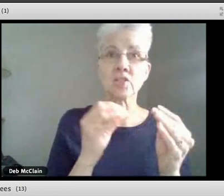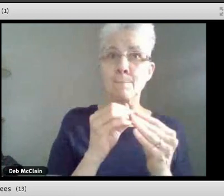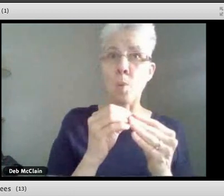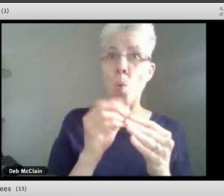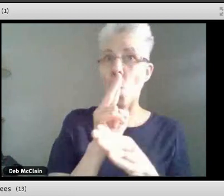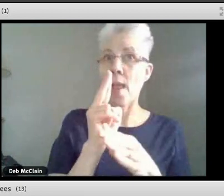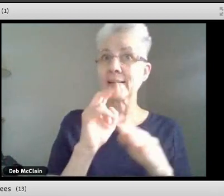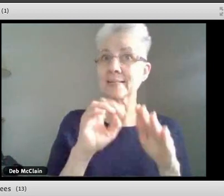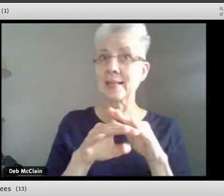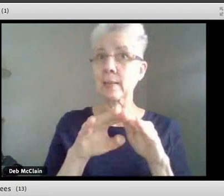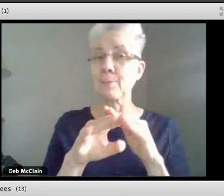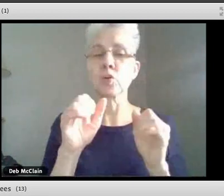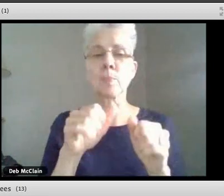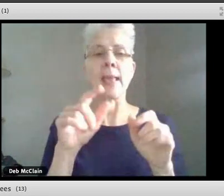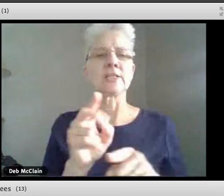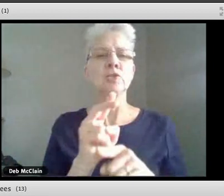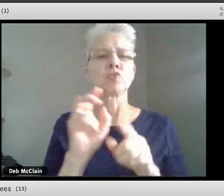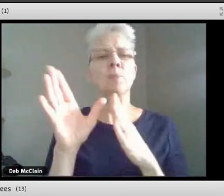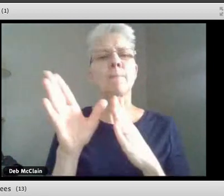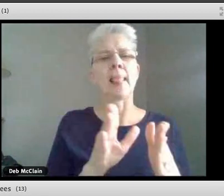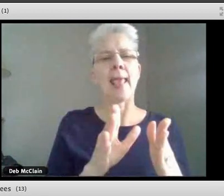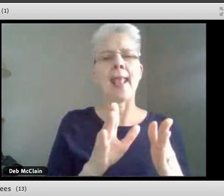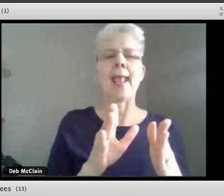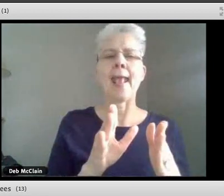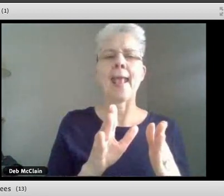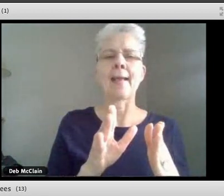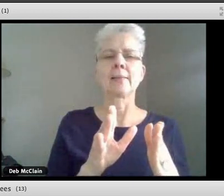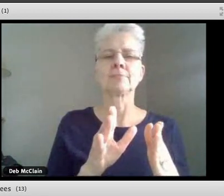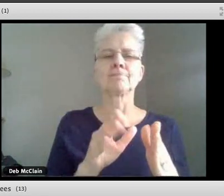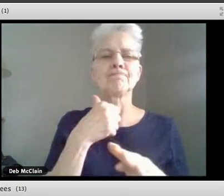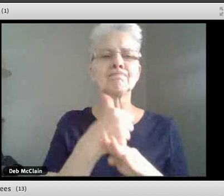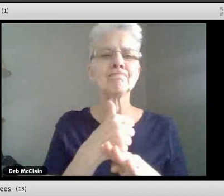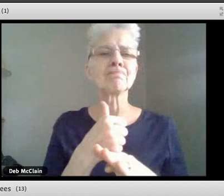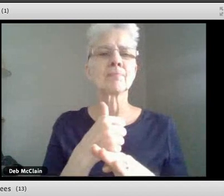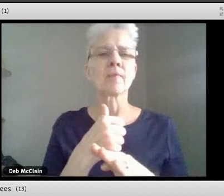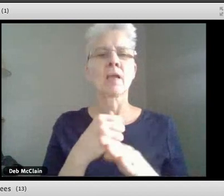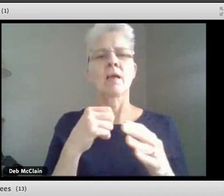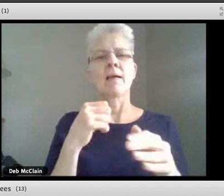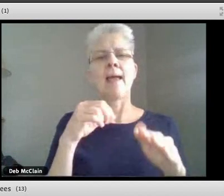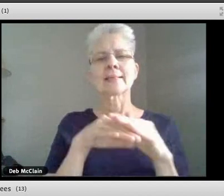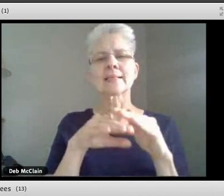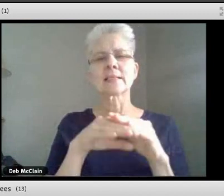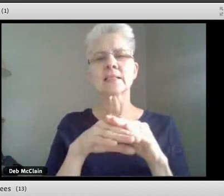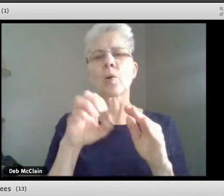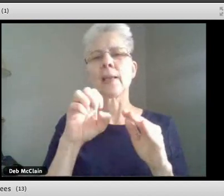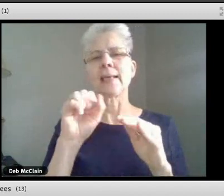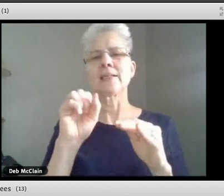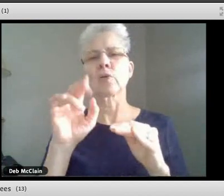an accessible eResource policy, so these are some of the things that are included in that,